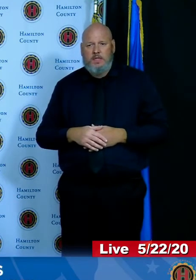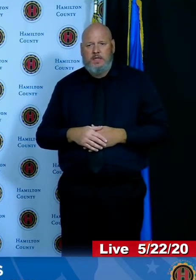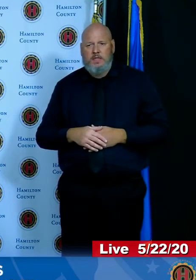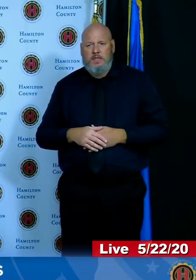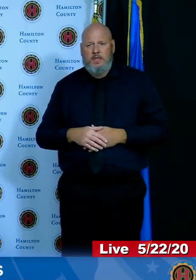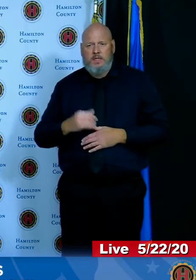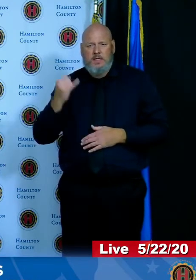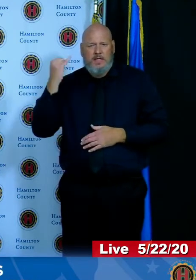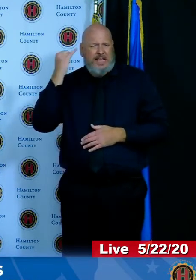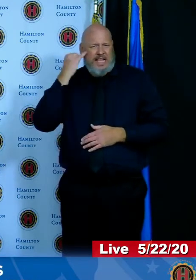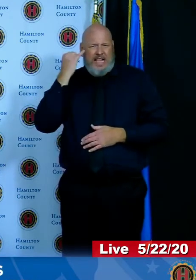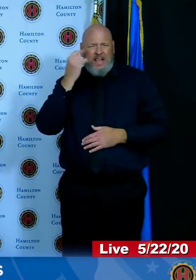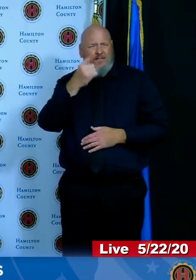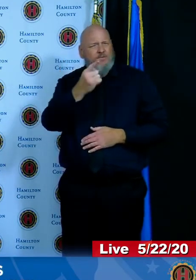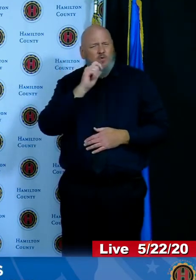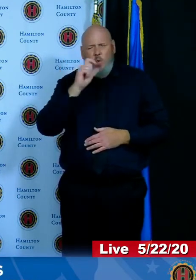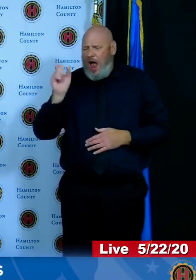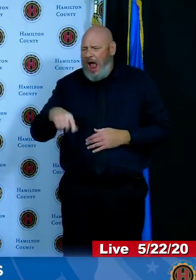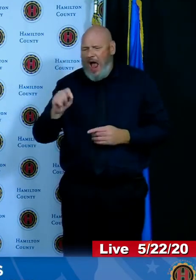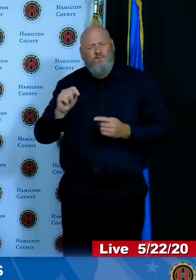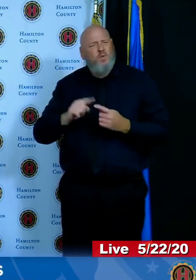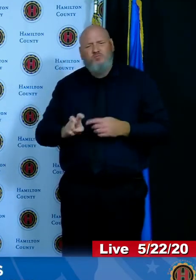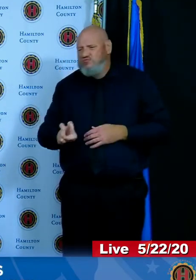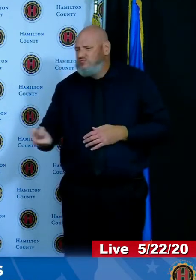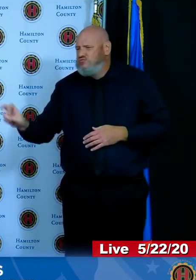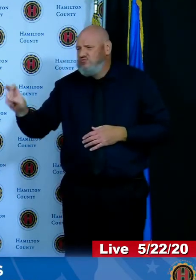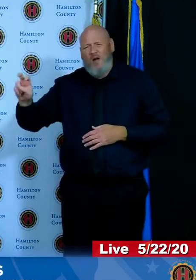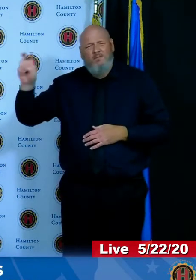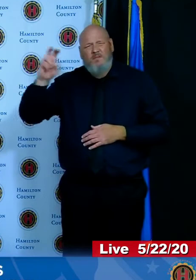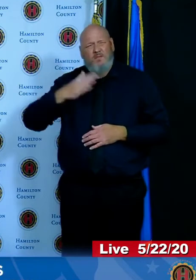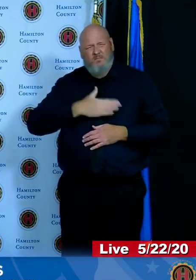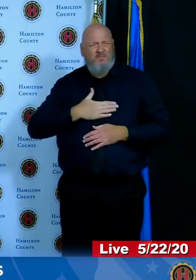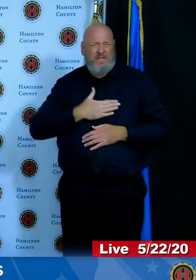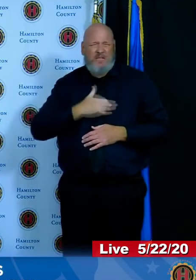announcement from the hospitals and this information is coming from the Health